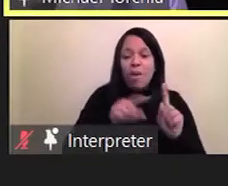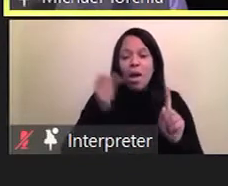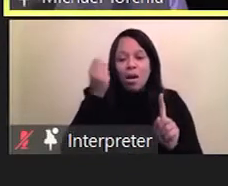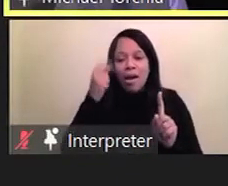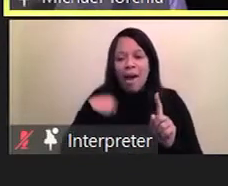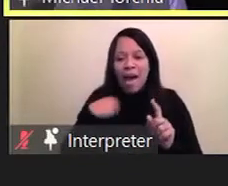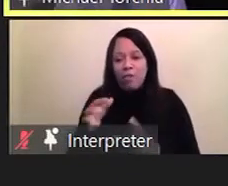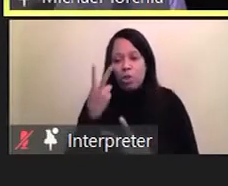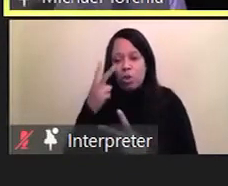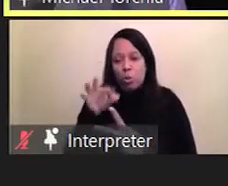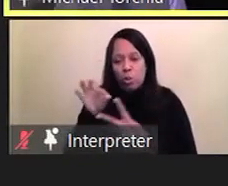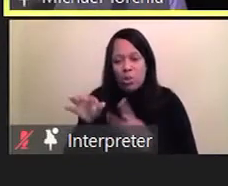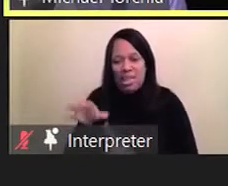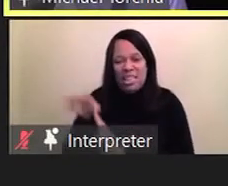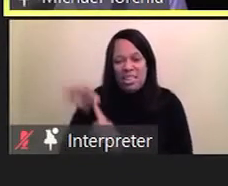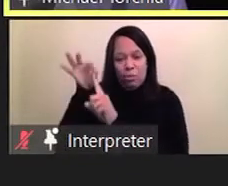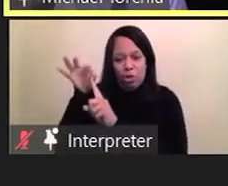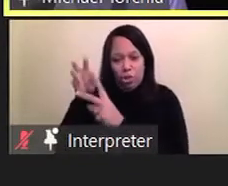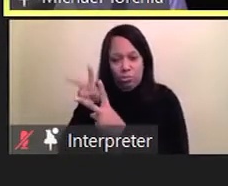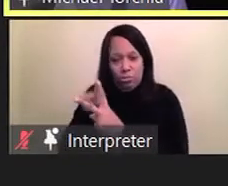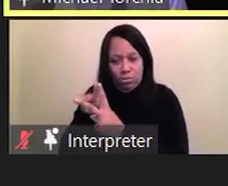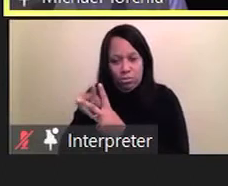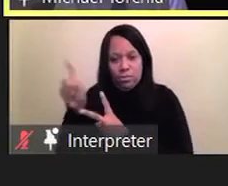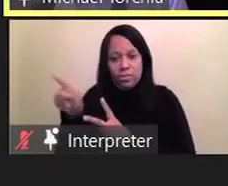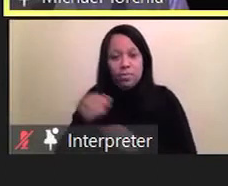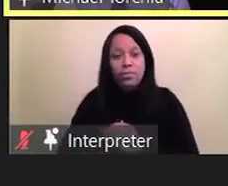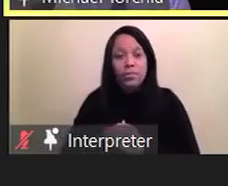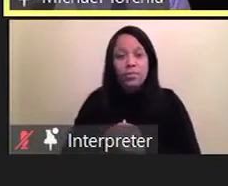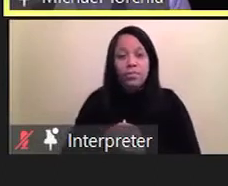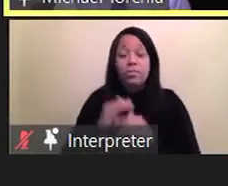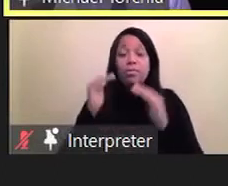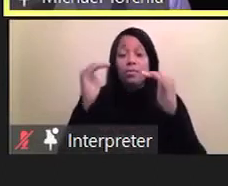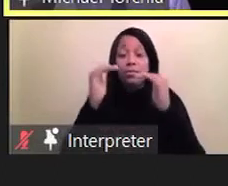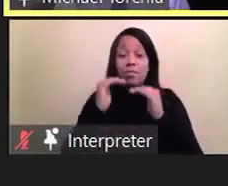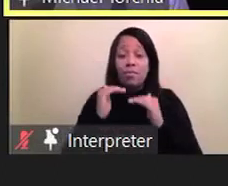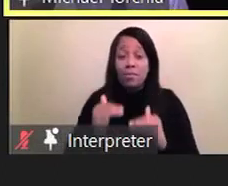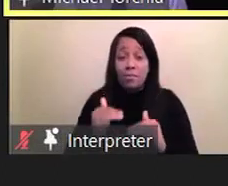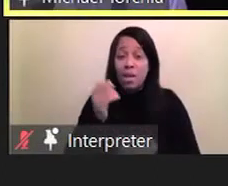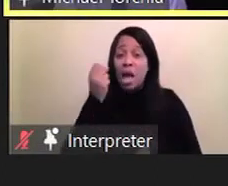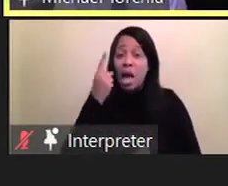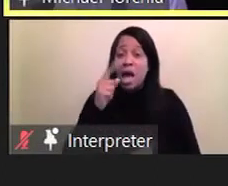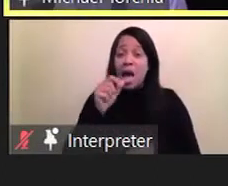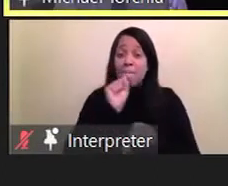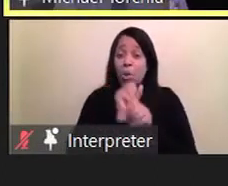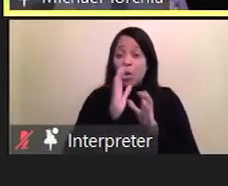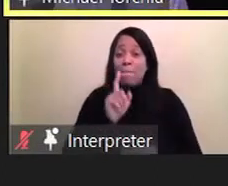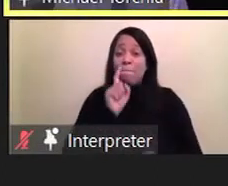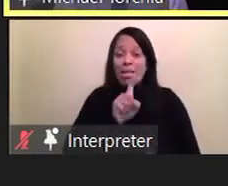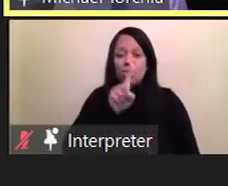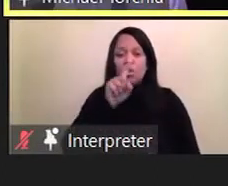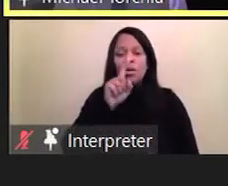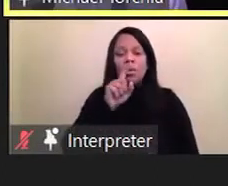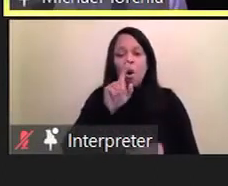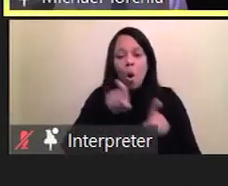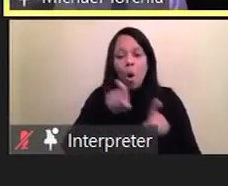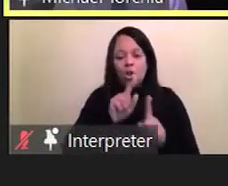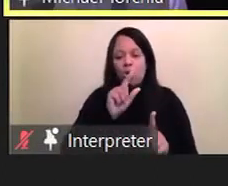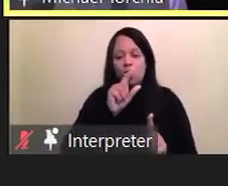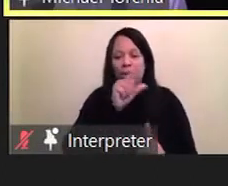You notice that it said, an employee who is a qualified individual. Almost every word in this statute and the ADA